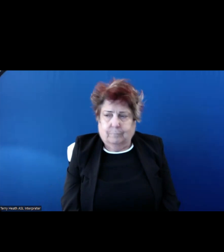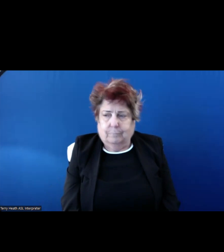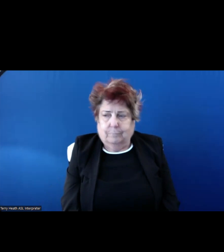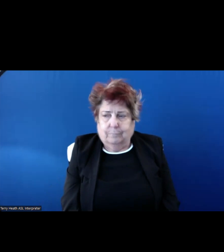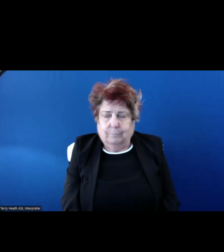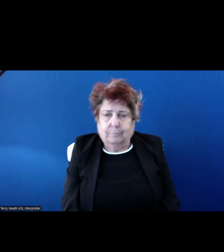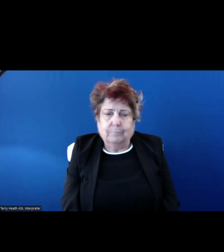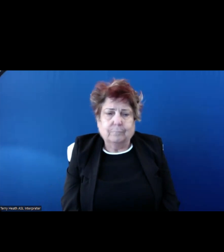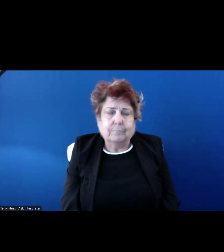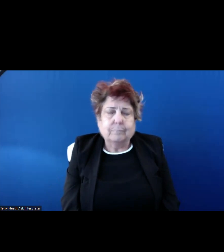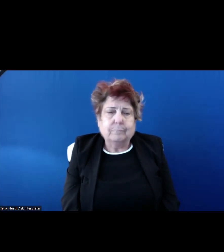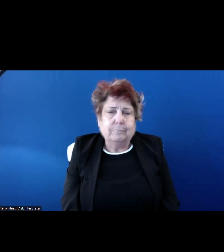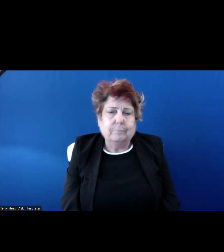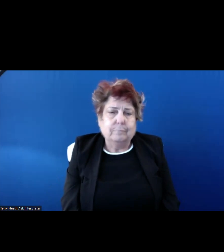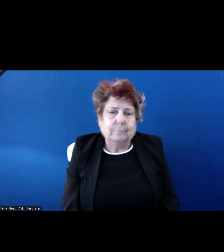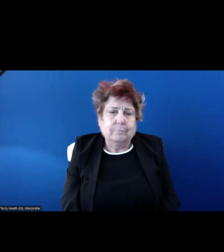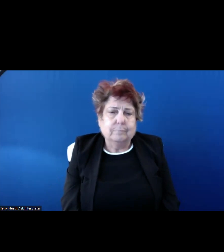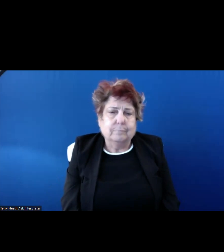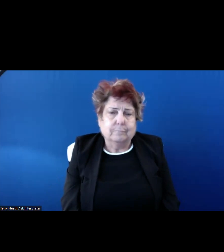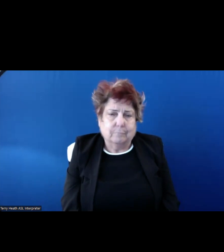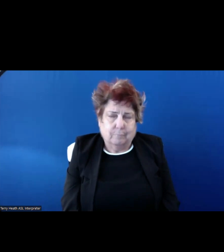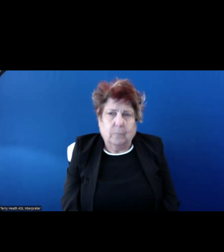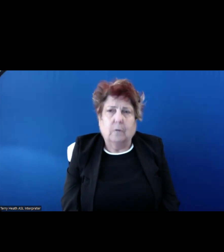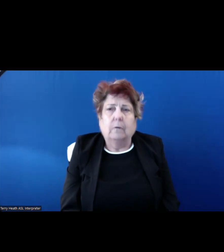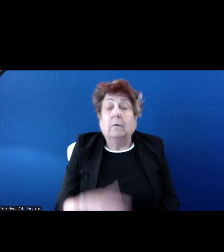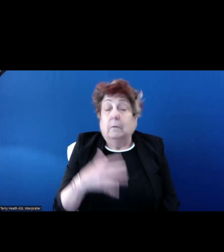So, we have seen a number of different question